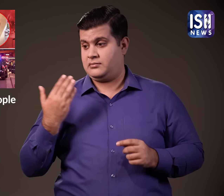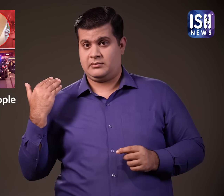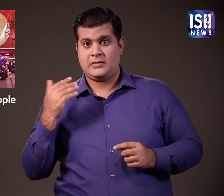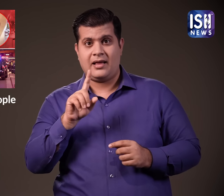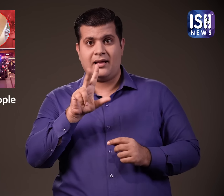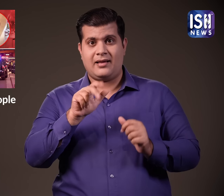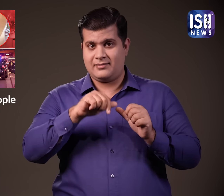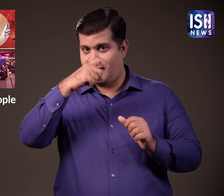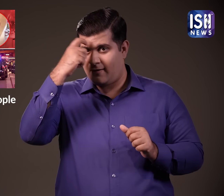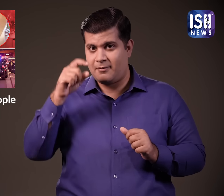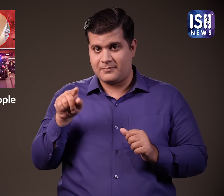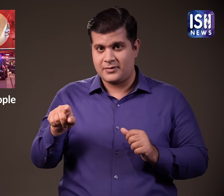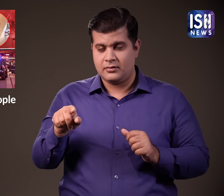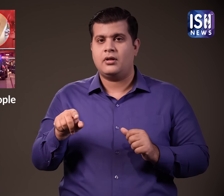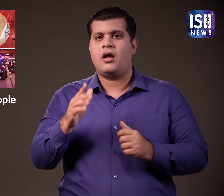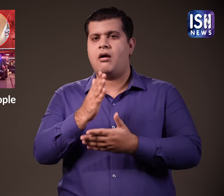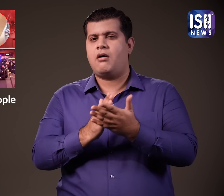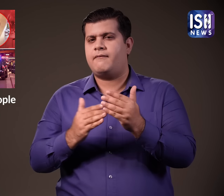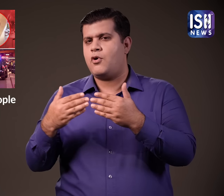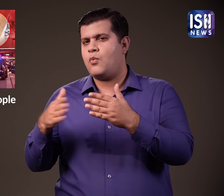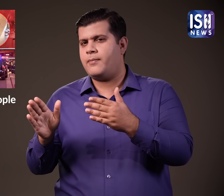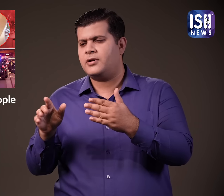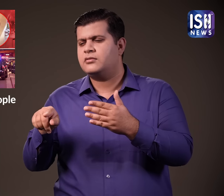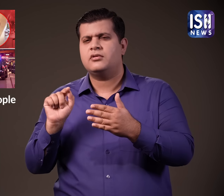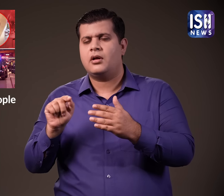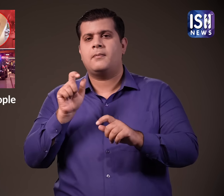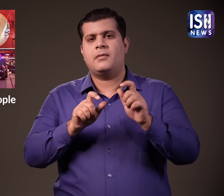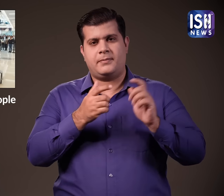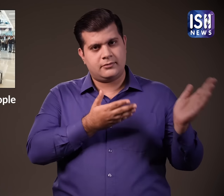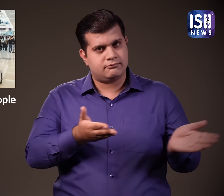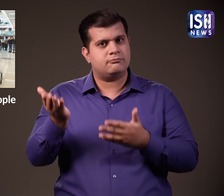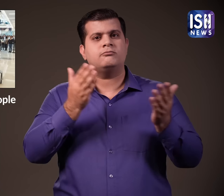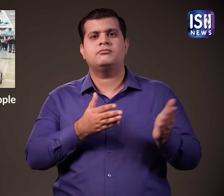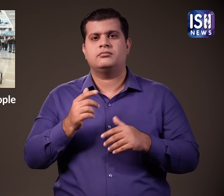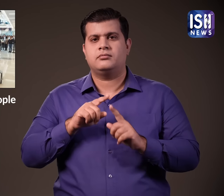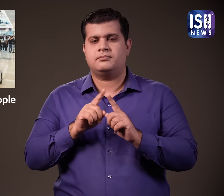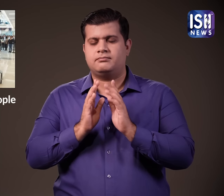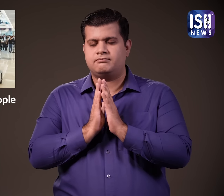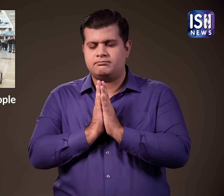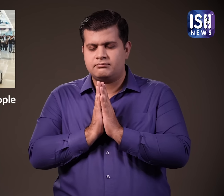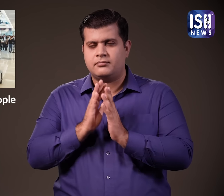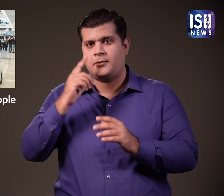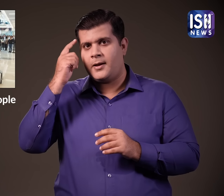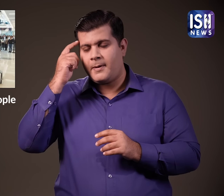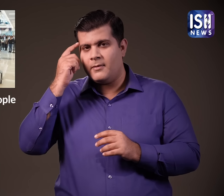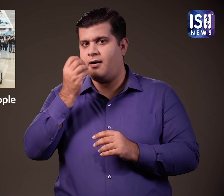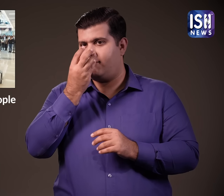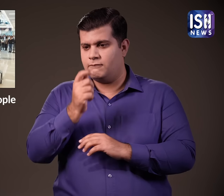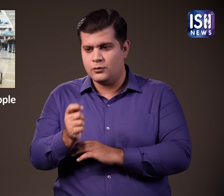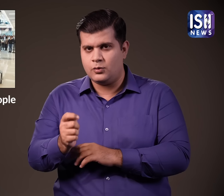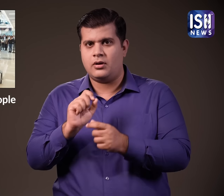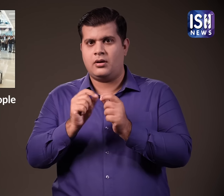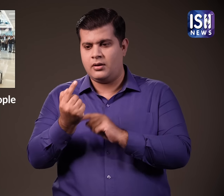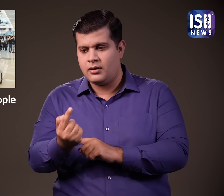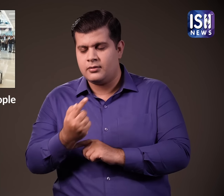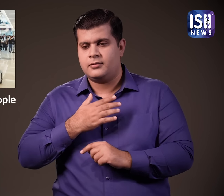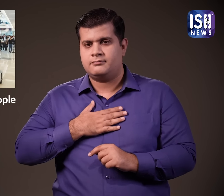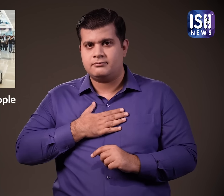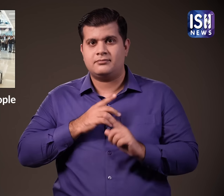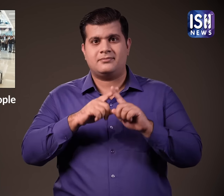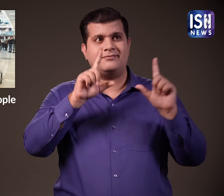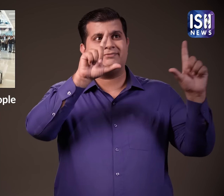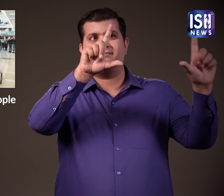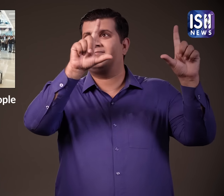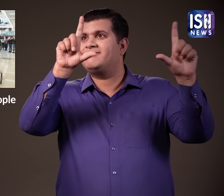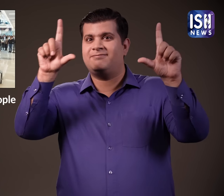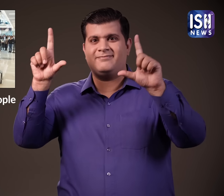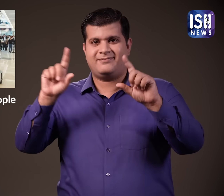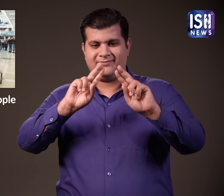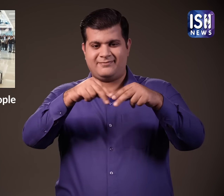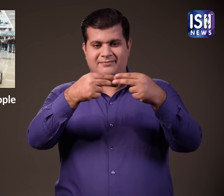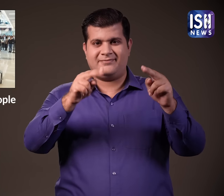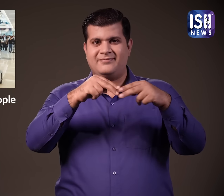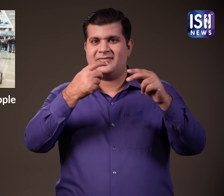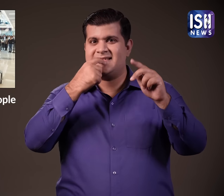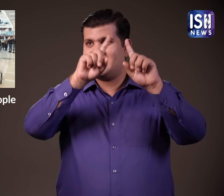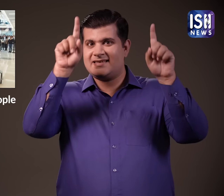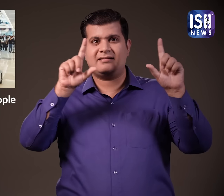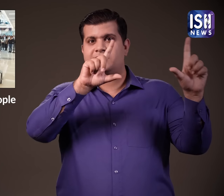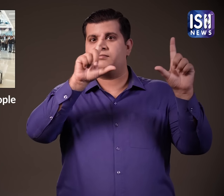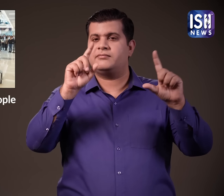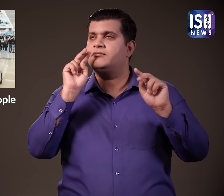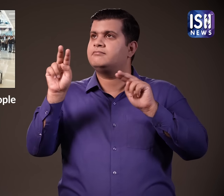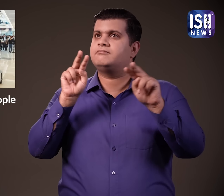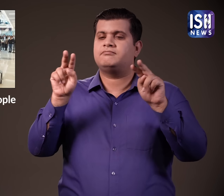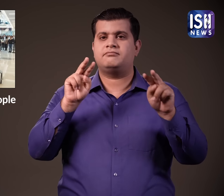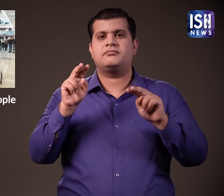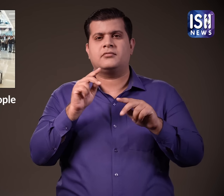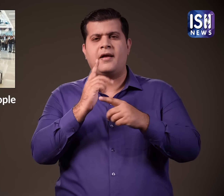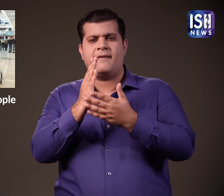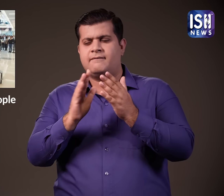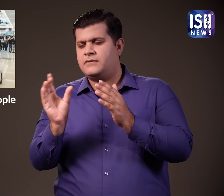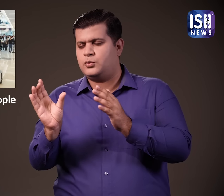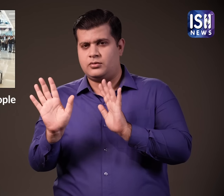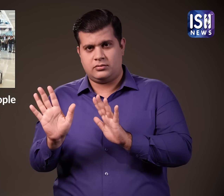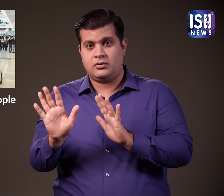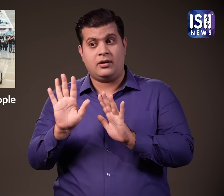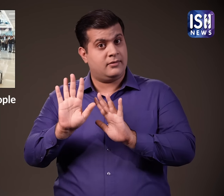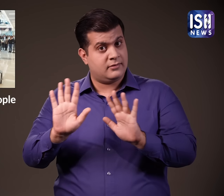On April 18th, the shopping center partially reopened for prayer and tributes, with digital displays showing black ribbons on white backgrounds.